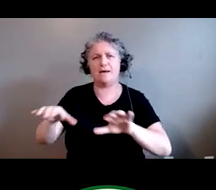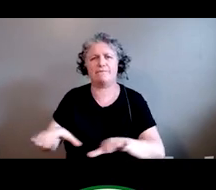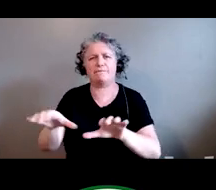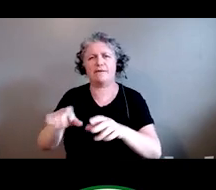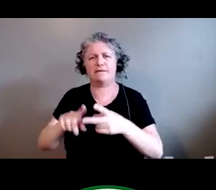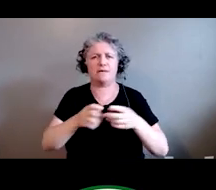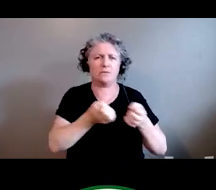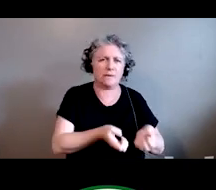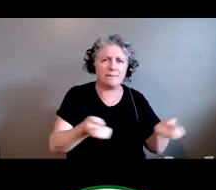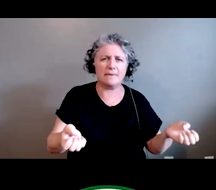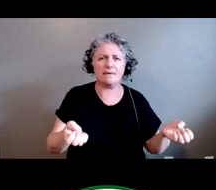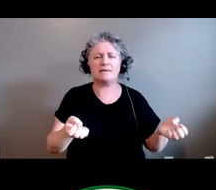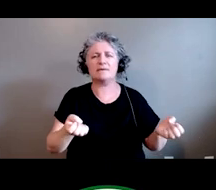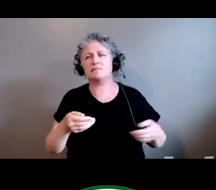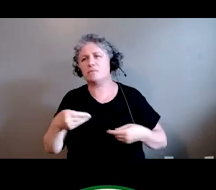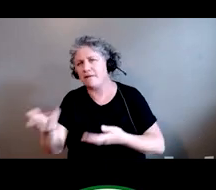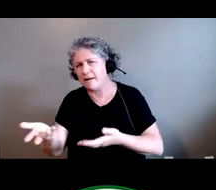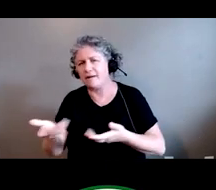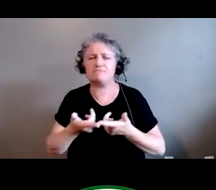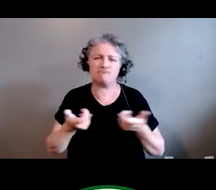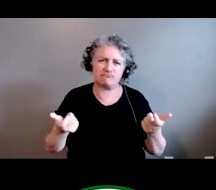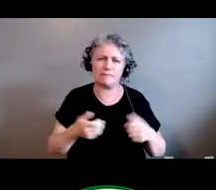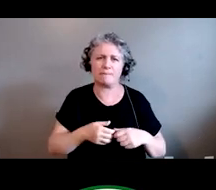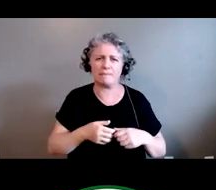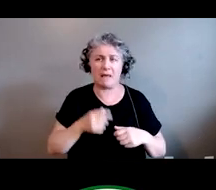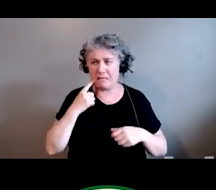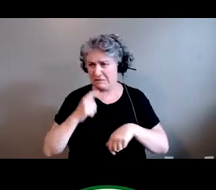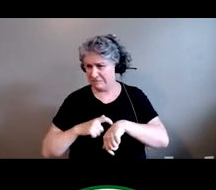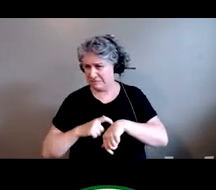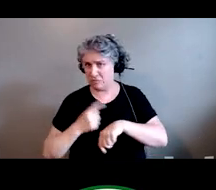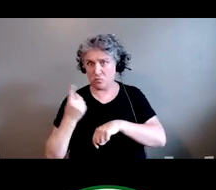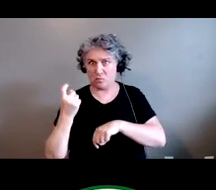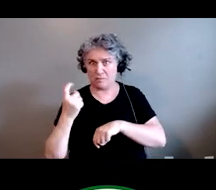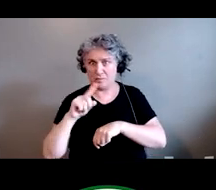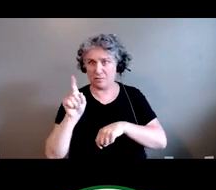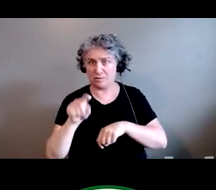You guys are able to support. I think we have time for one more quick question. I know that